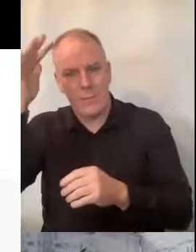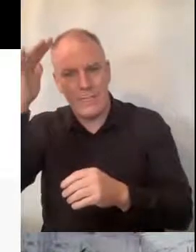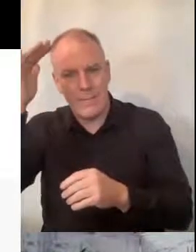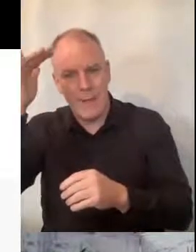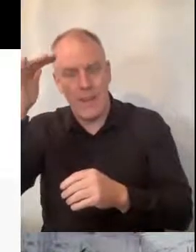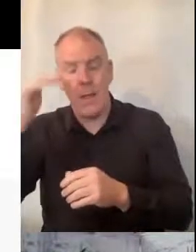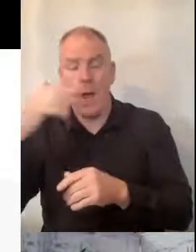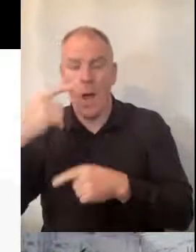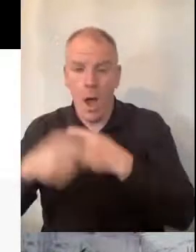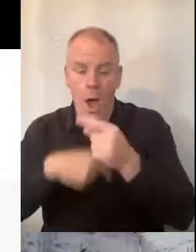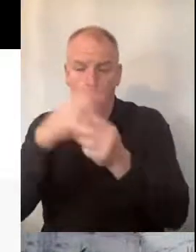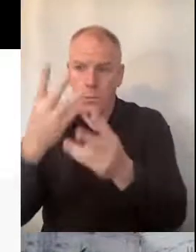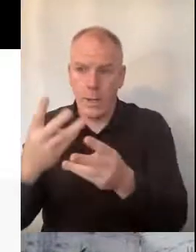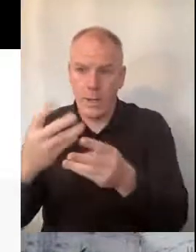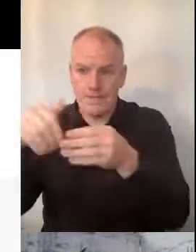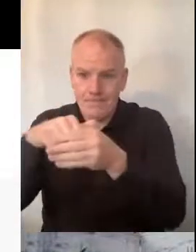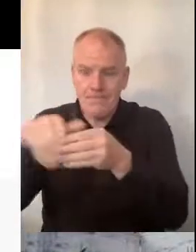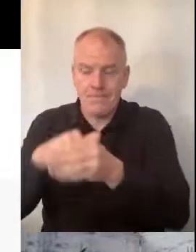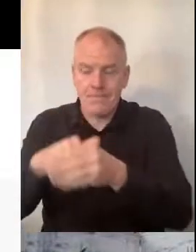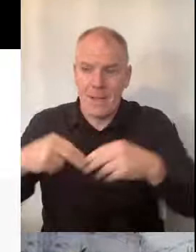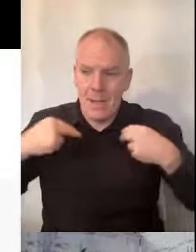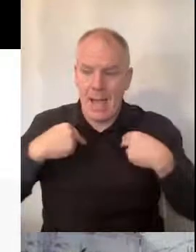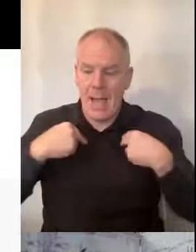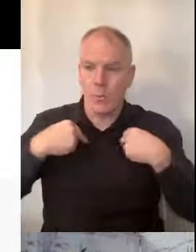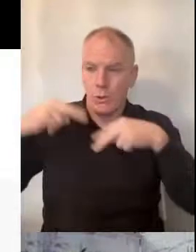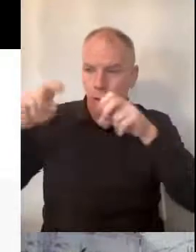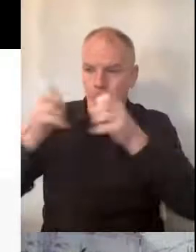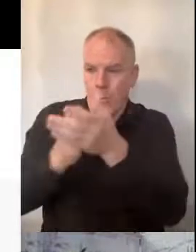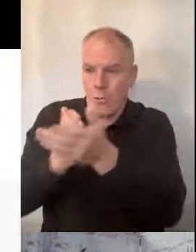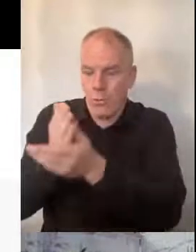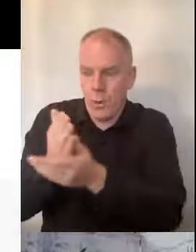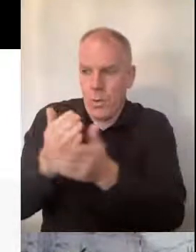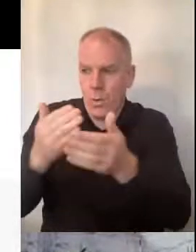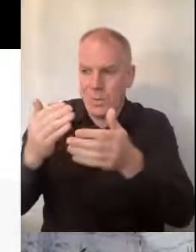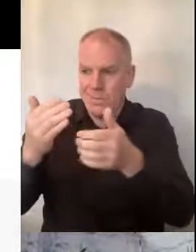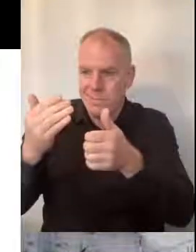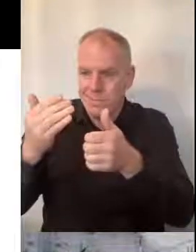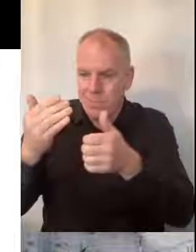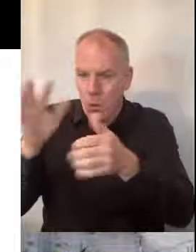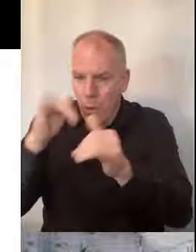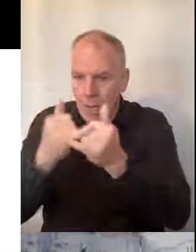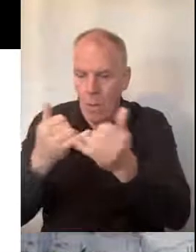guess the language and terminology true, what the checkpoints actually look like, and so forth.